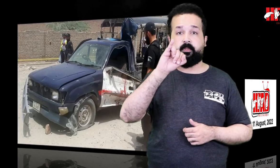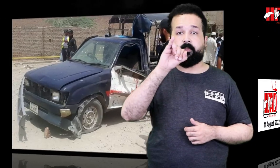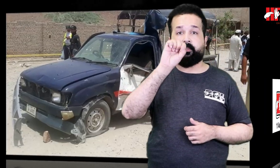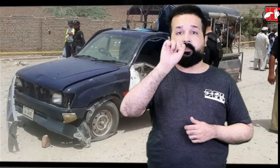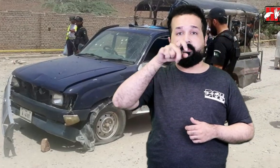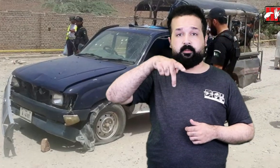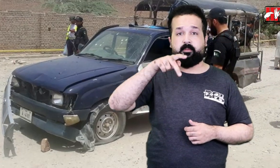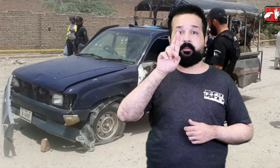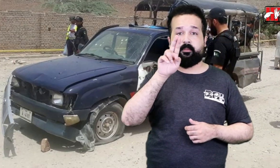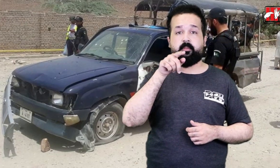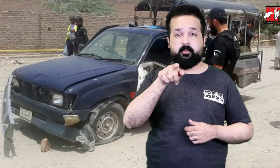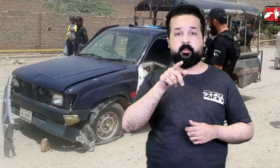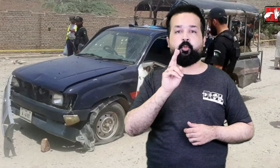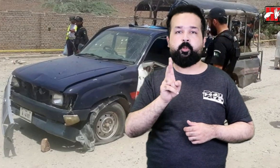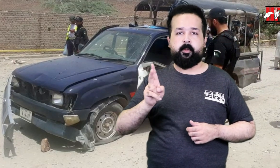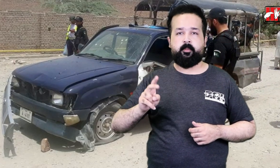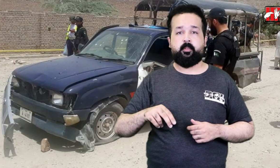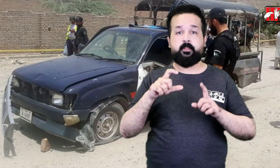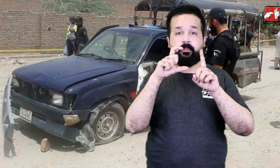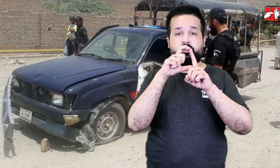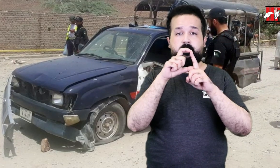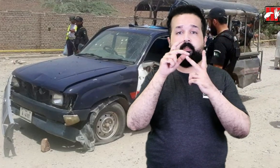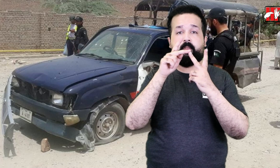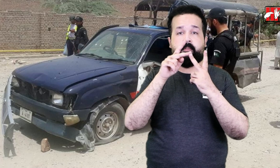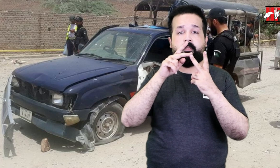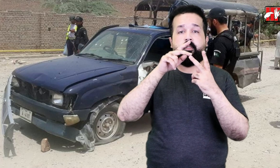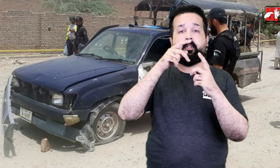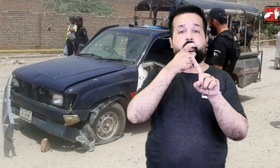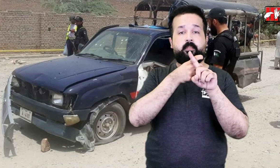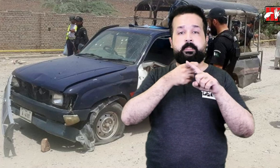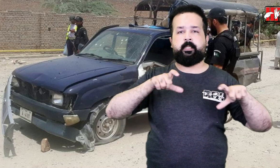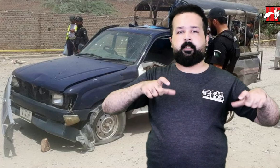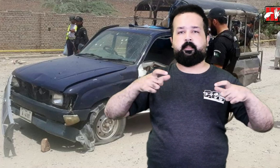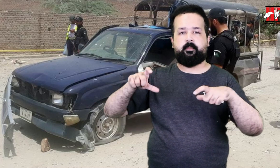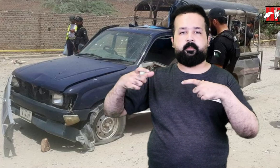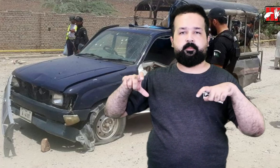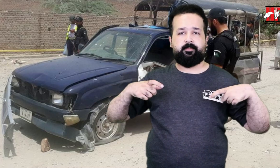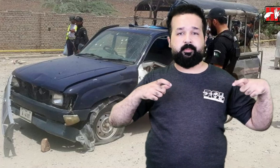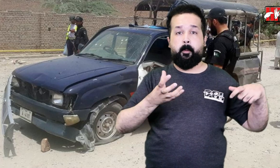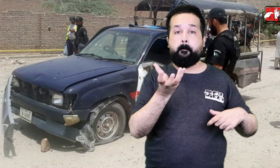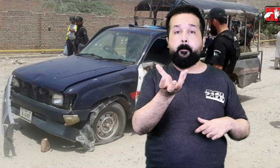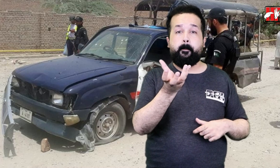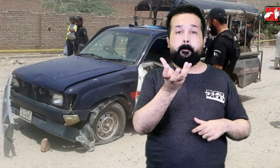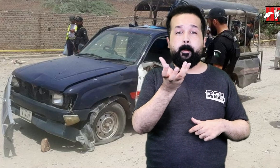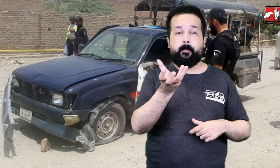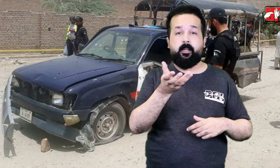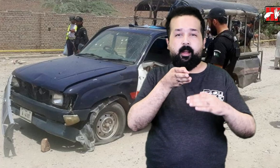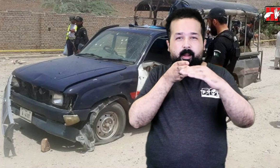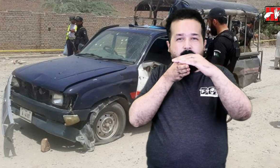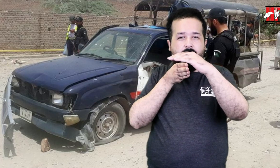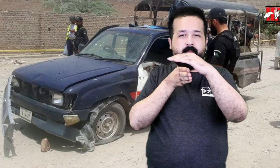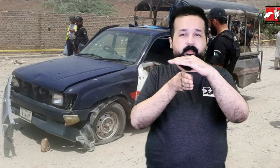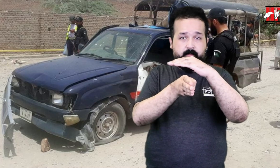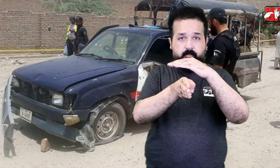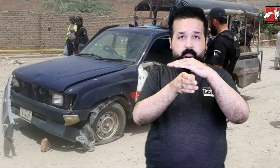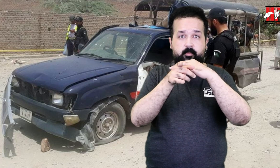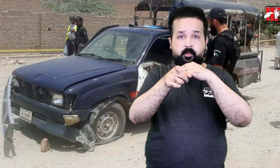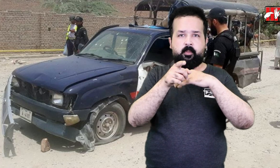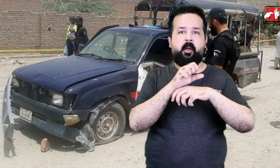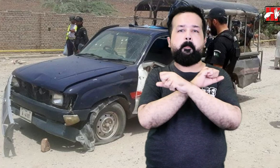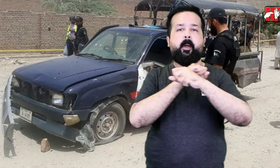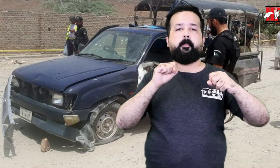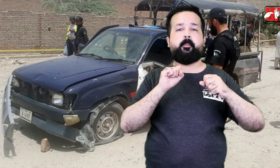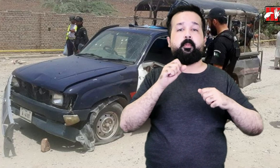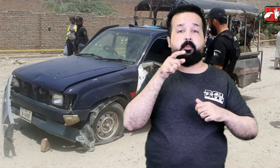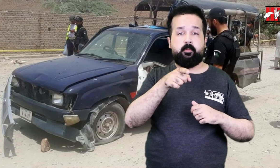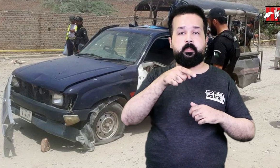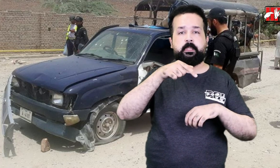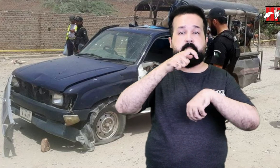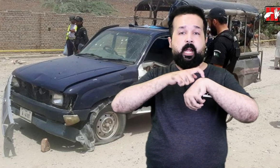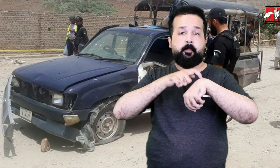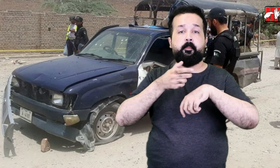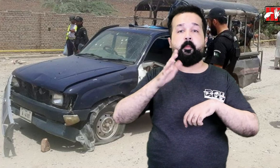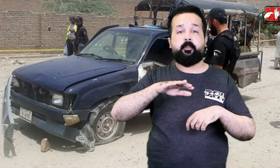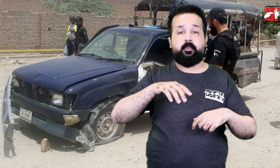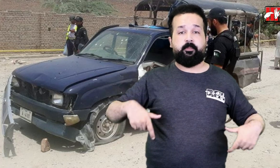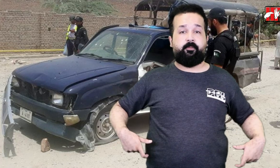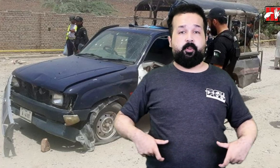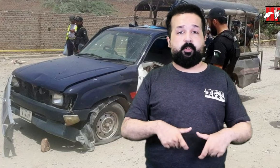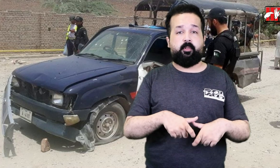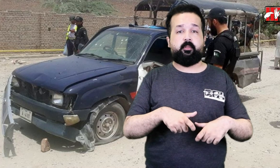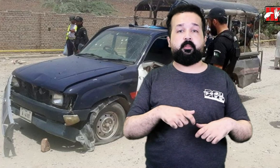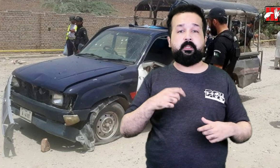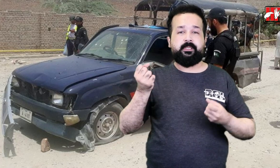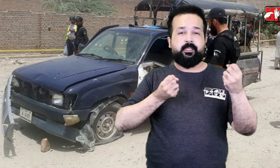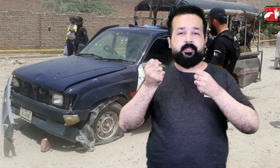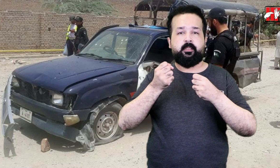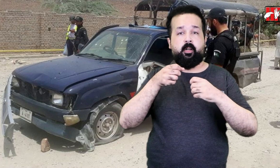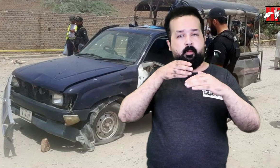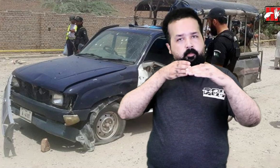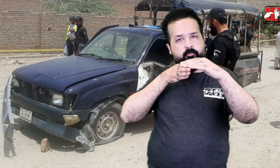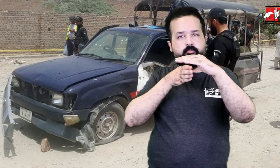According to ISPR, the landmine exploded in the Dera Ismail area when a police vehicle was passing by.